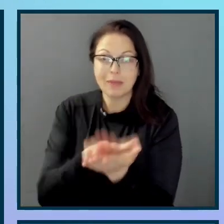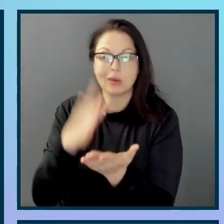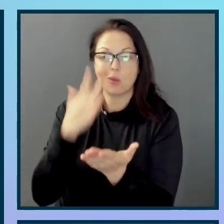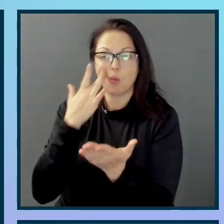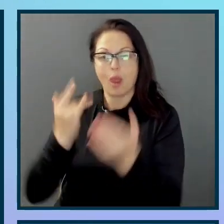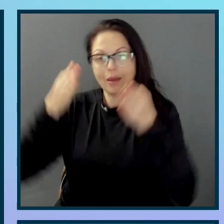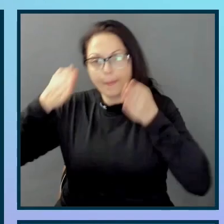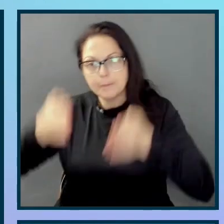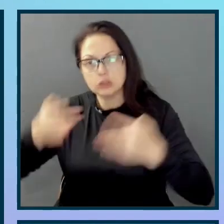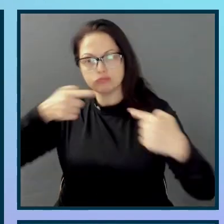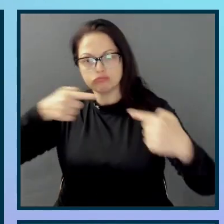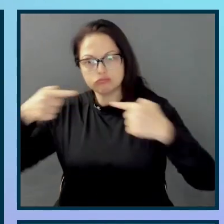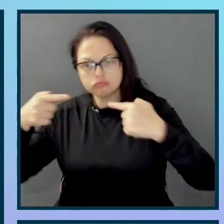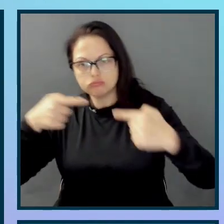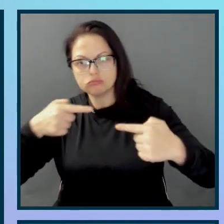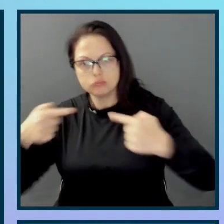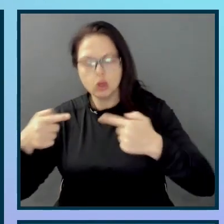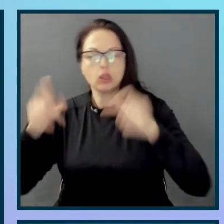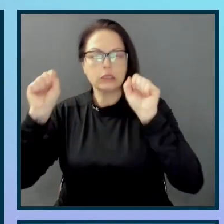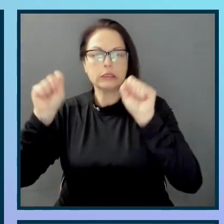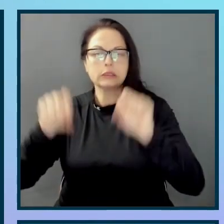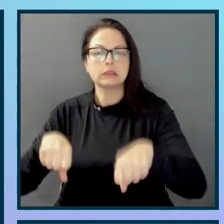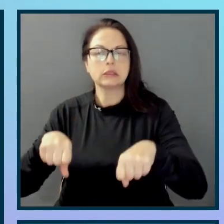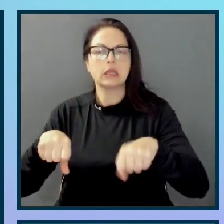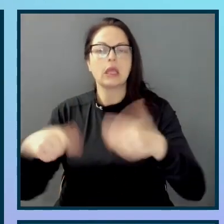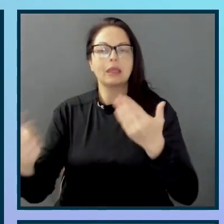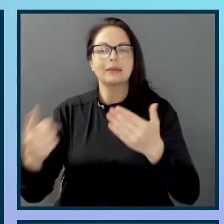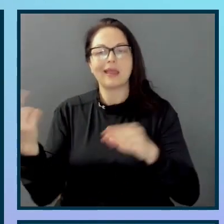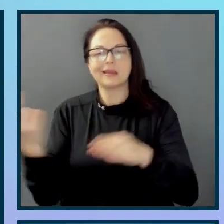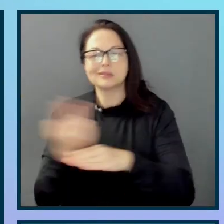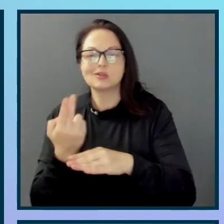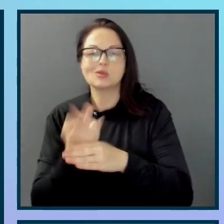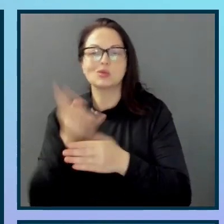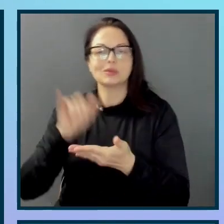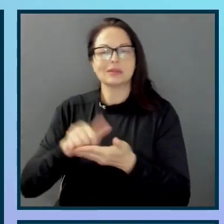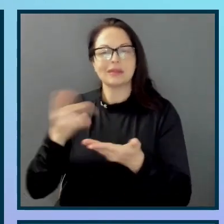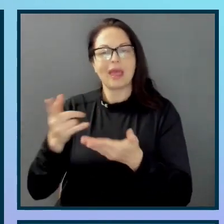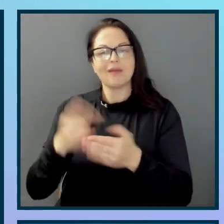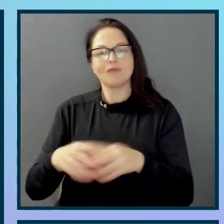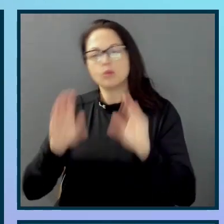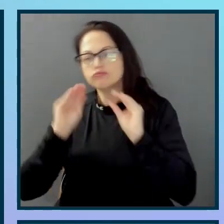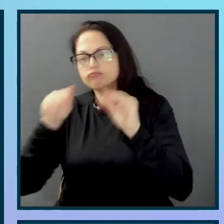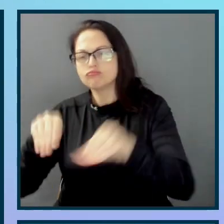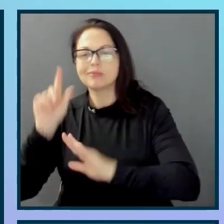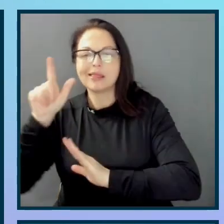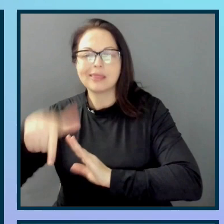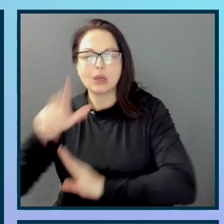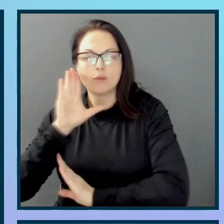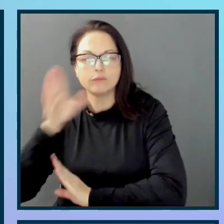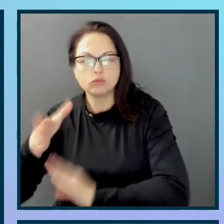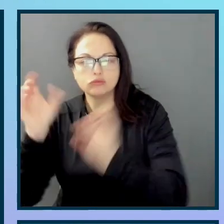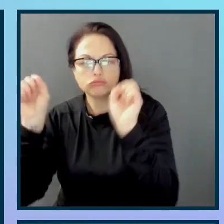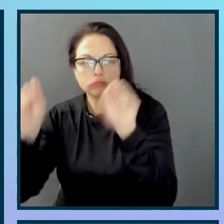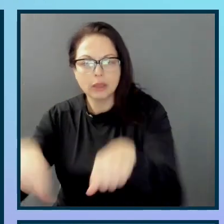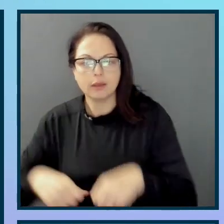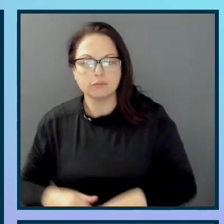and testers to be able to faithfully implement that. And so some of the use practices, we've implemented there is,